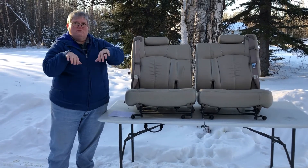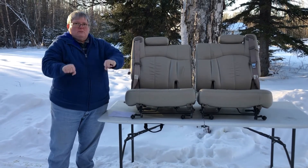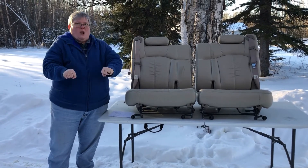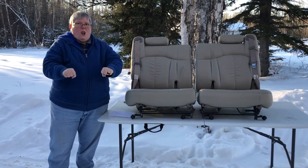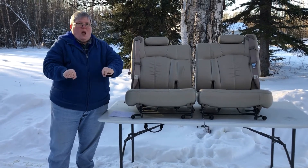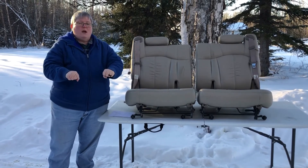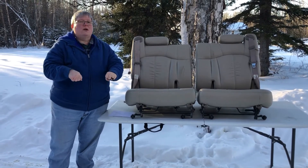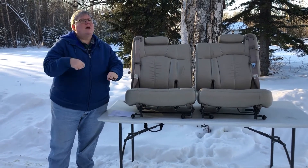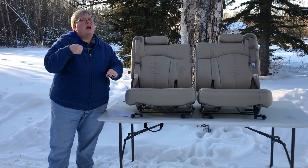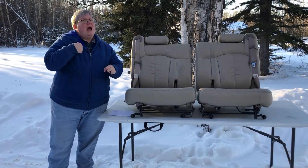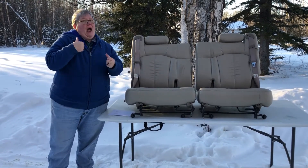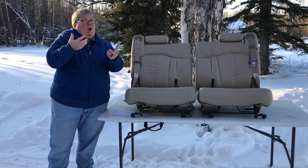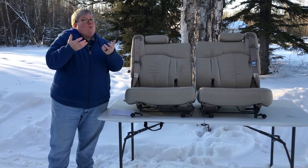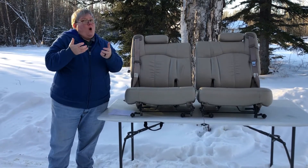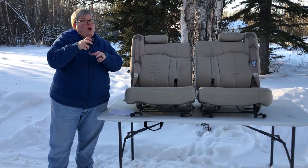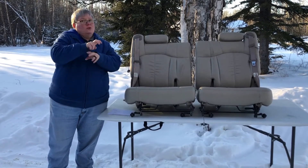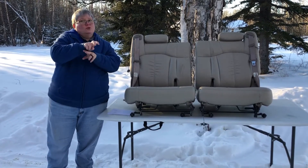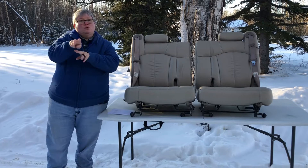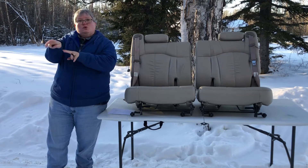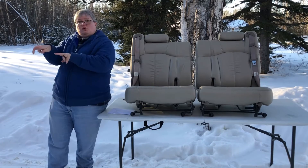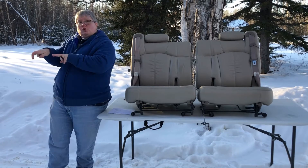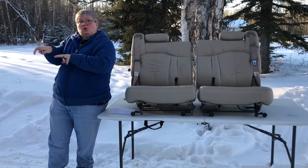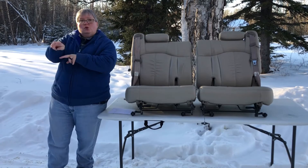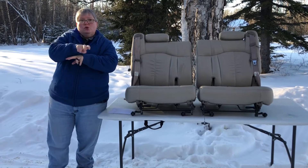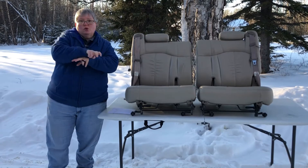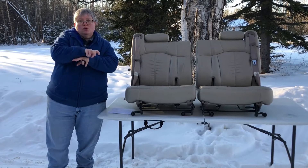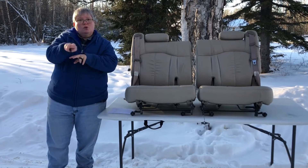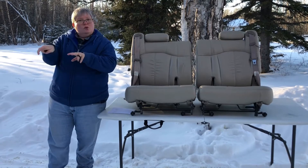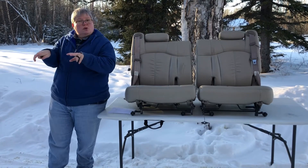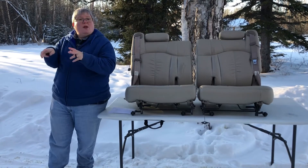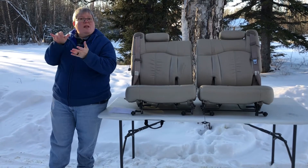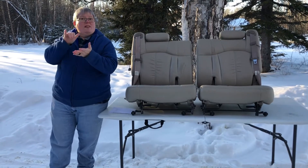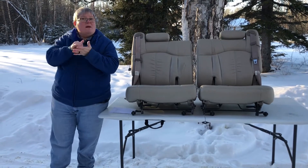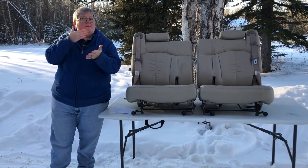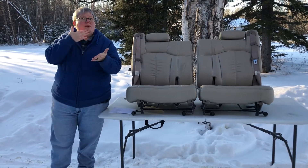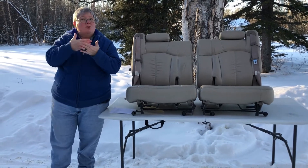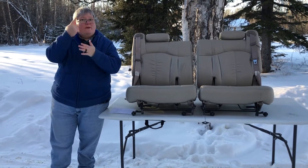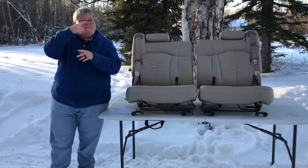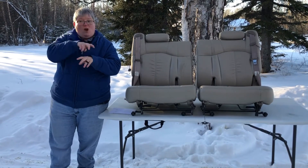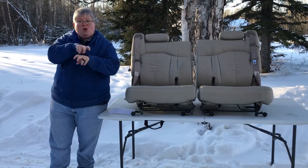lock it down at the dinette. I would like for them to swivel. That would be really good to swivel and